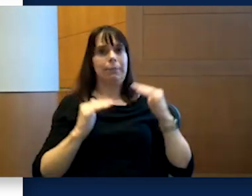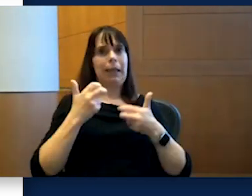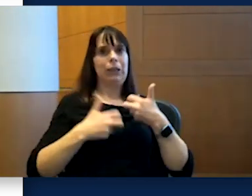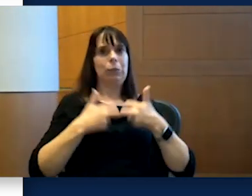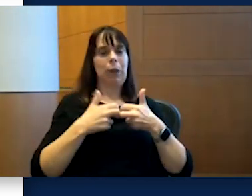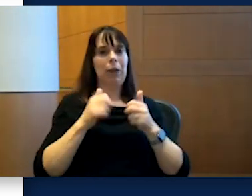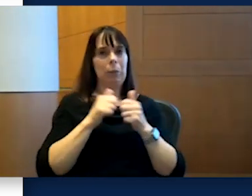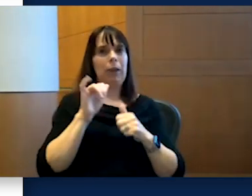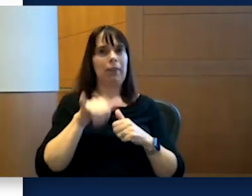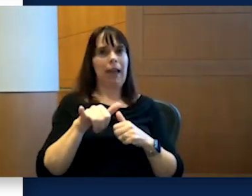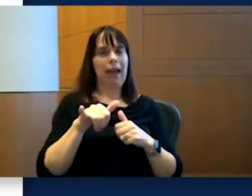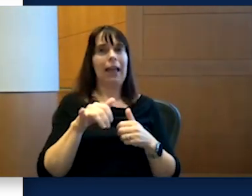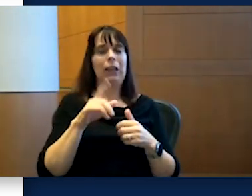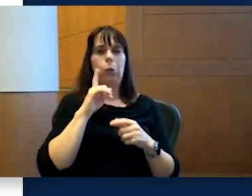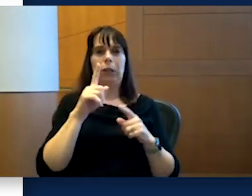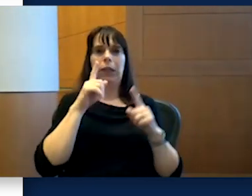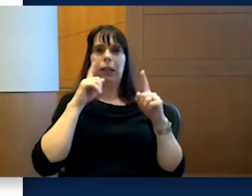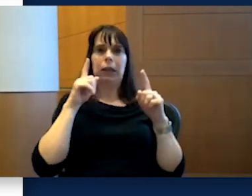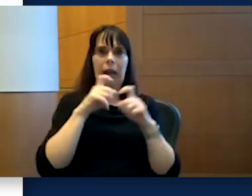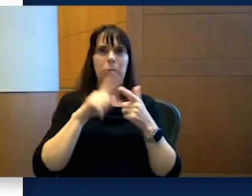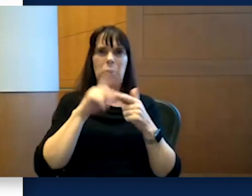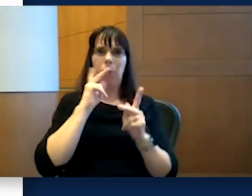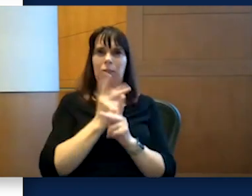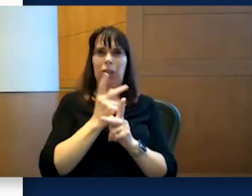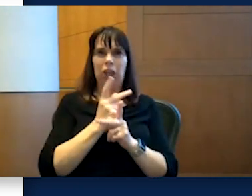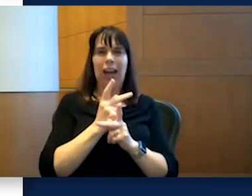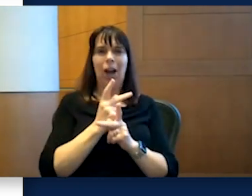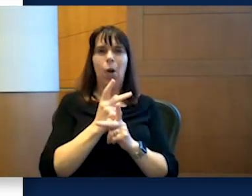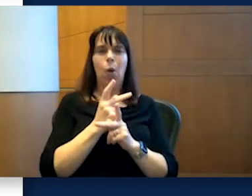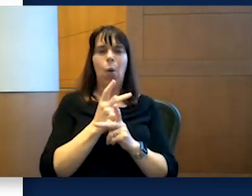So, I also had -- I was talking about the motor imagery as the signals to operate a BCI.